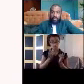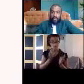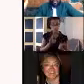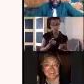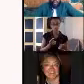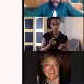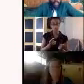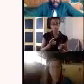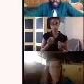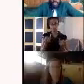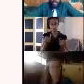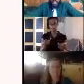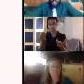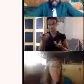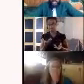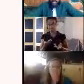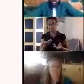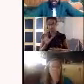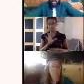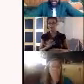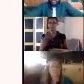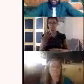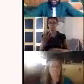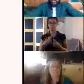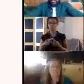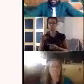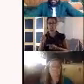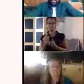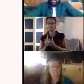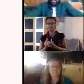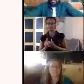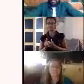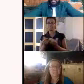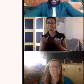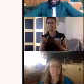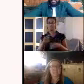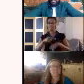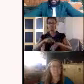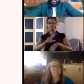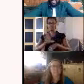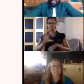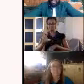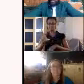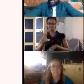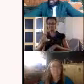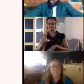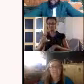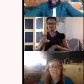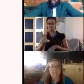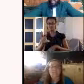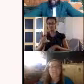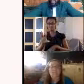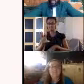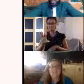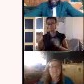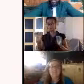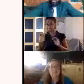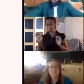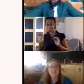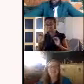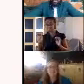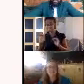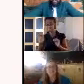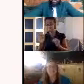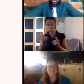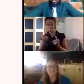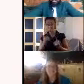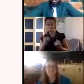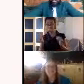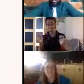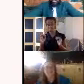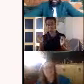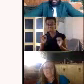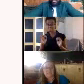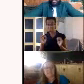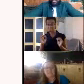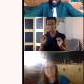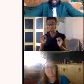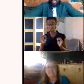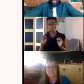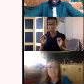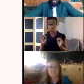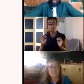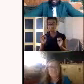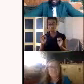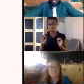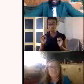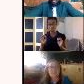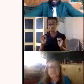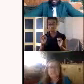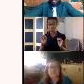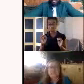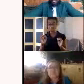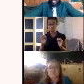five, 10 minutes for that as it is five o'clock. If it isn't anything, that's also… what